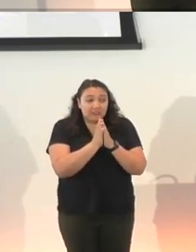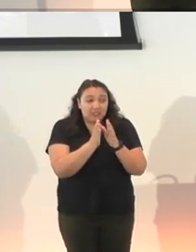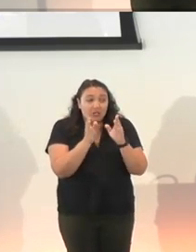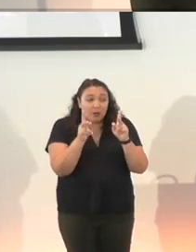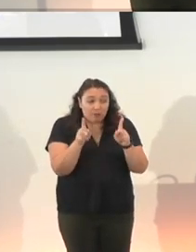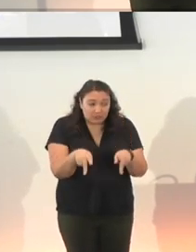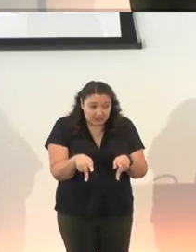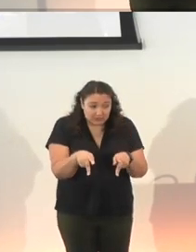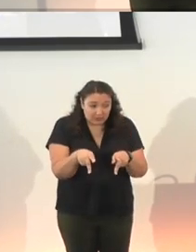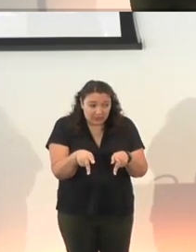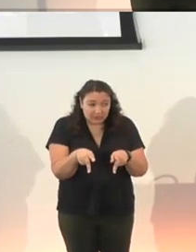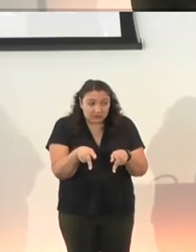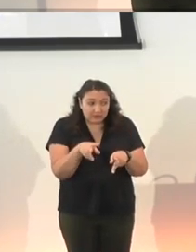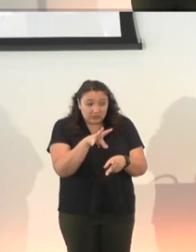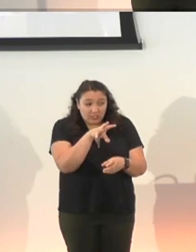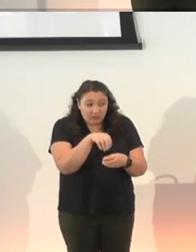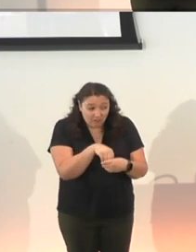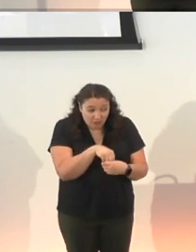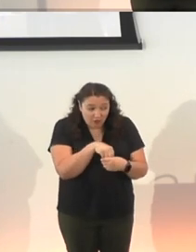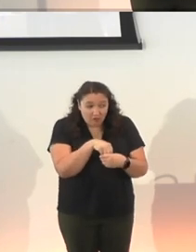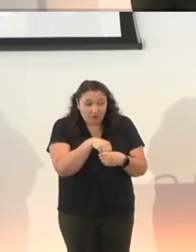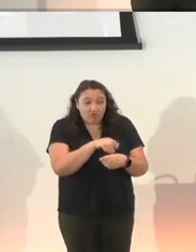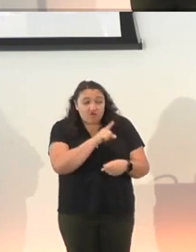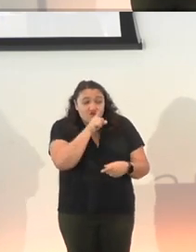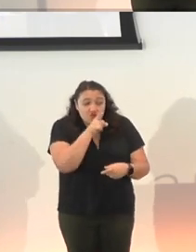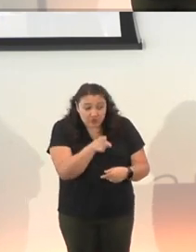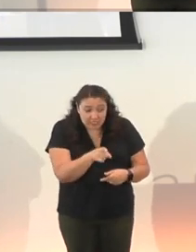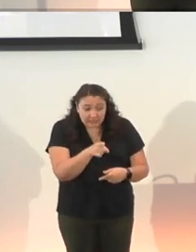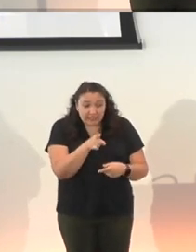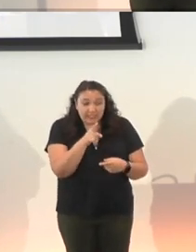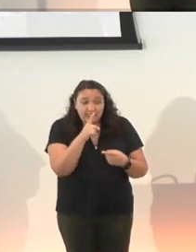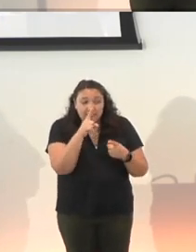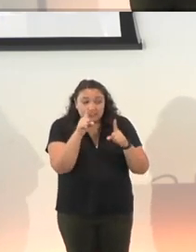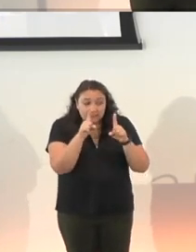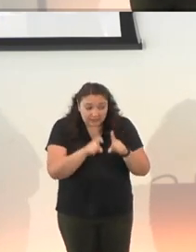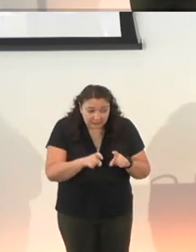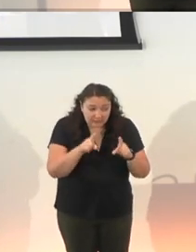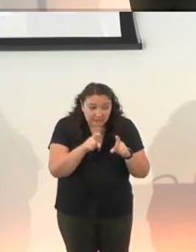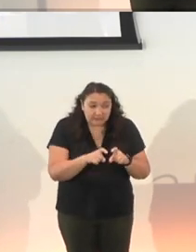so that they can have informed, understood consent, particularly when you add disability